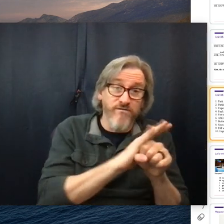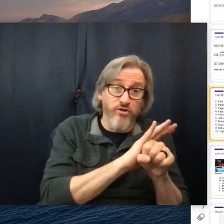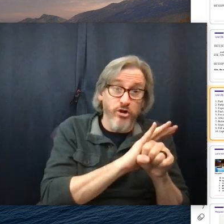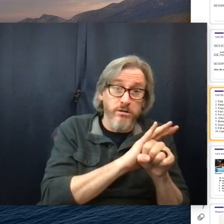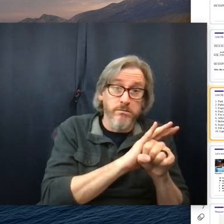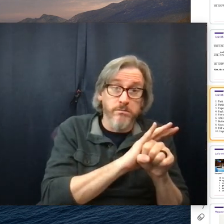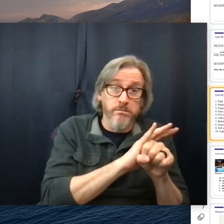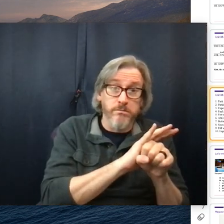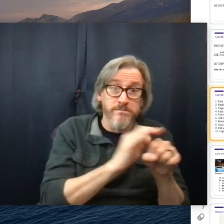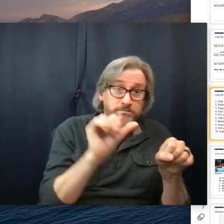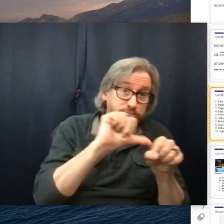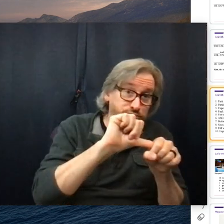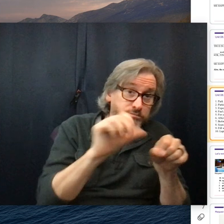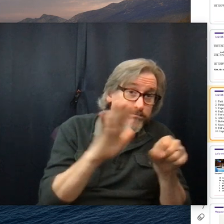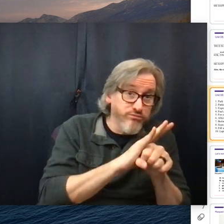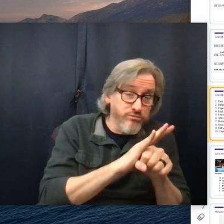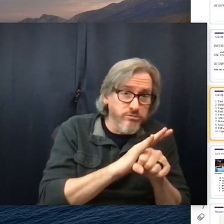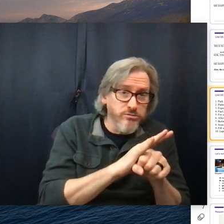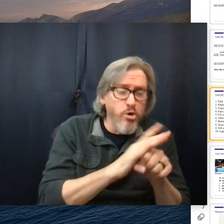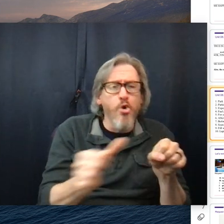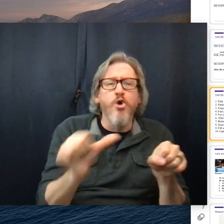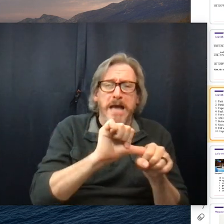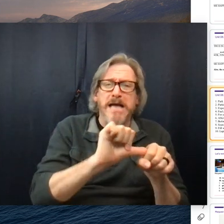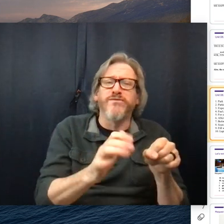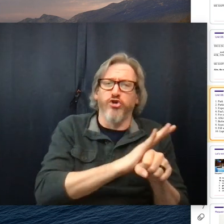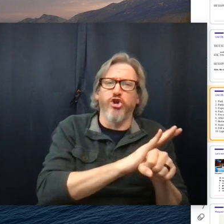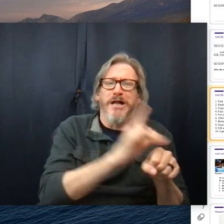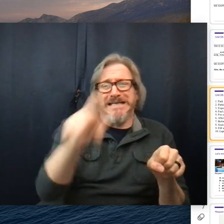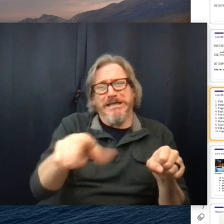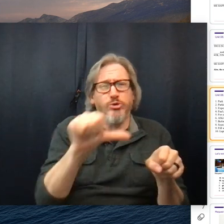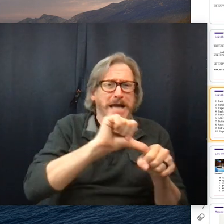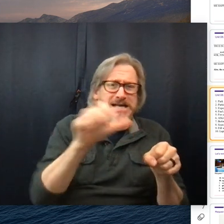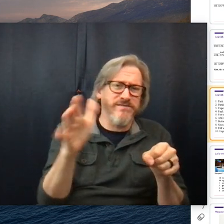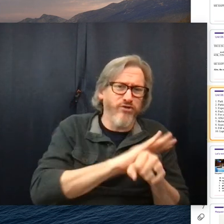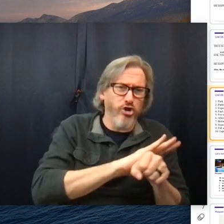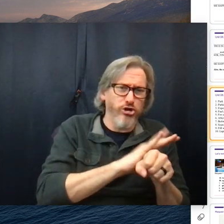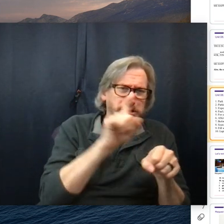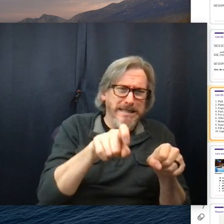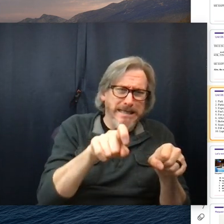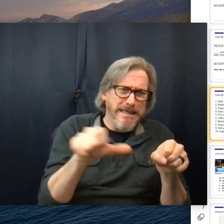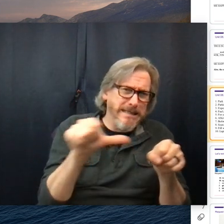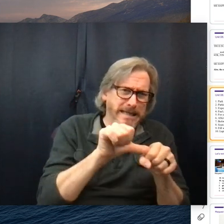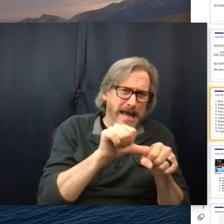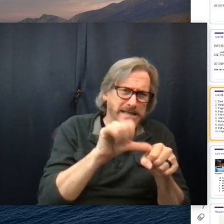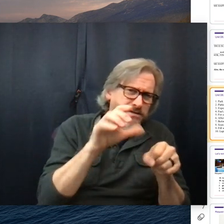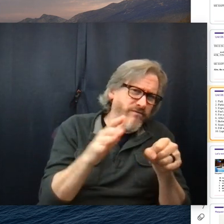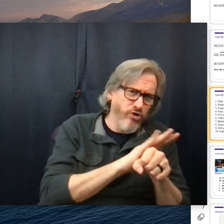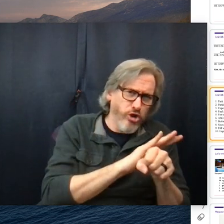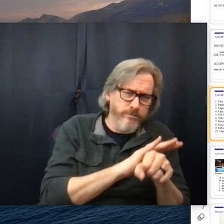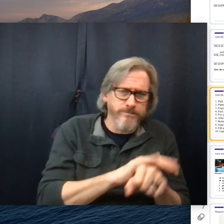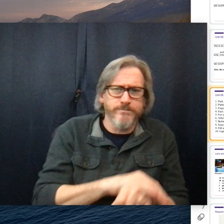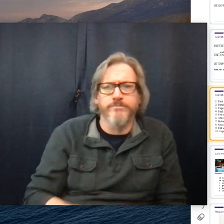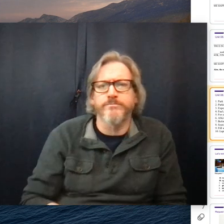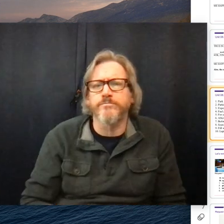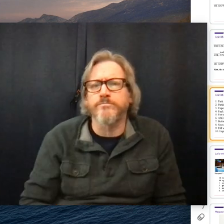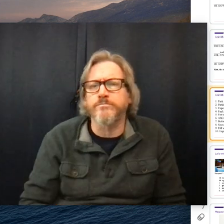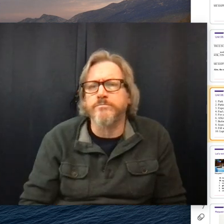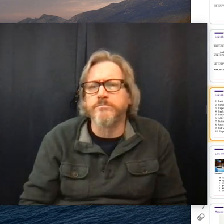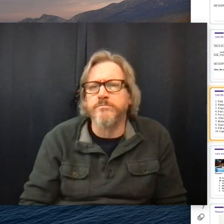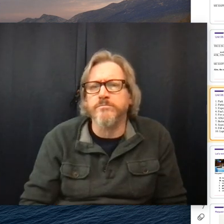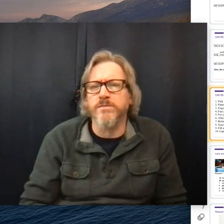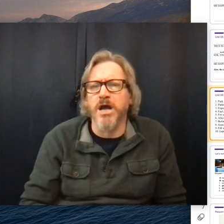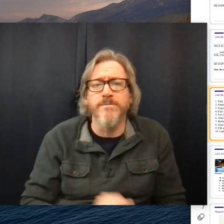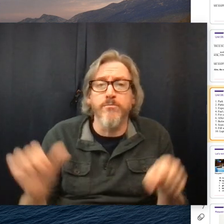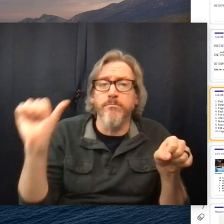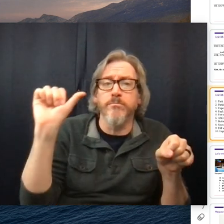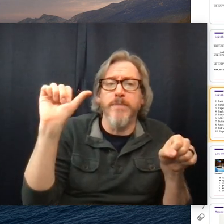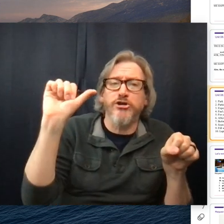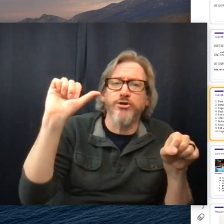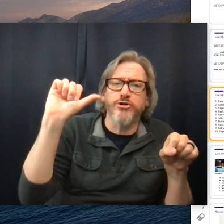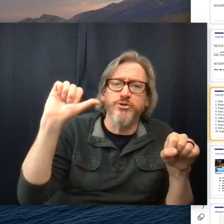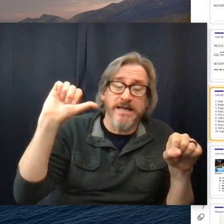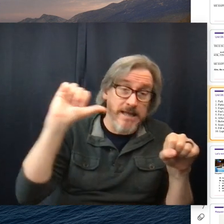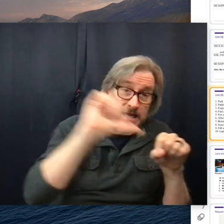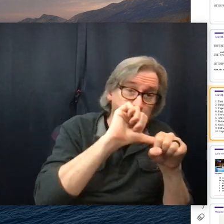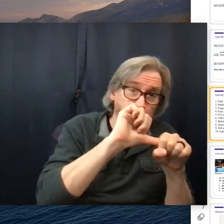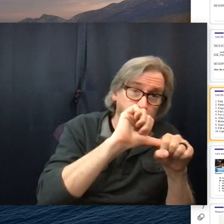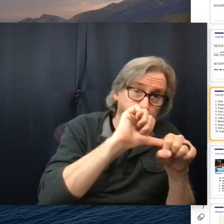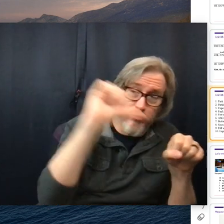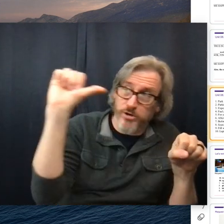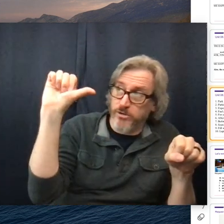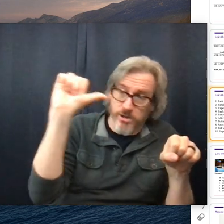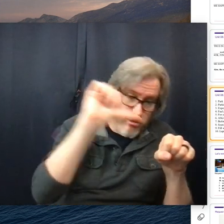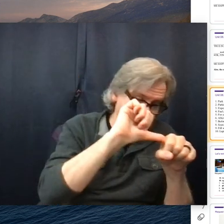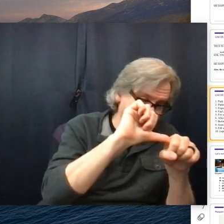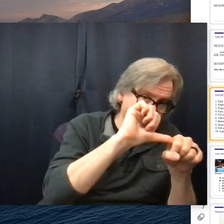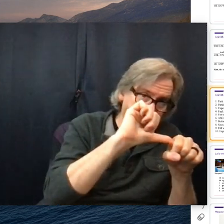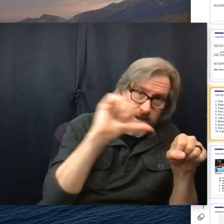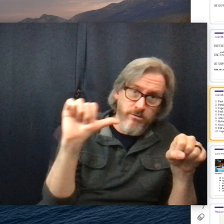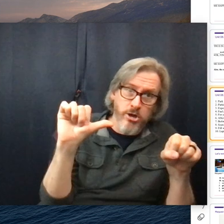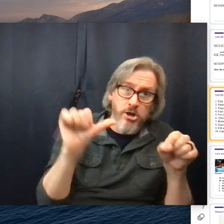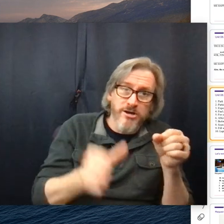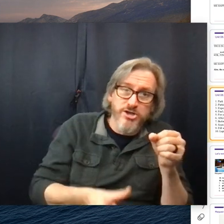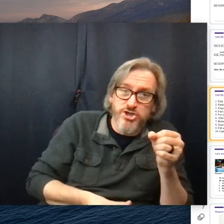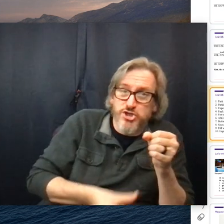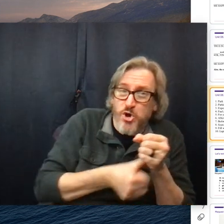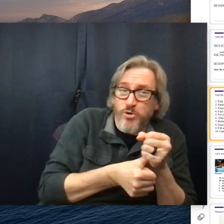full need to gas full gas full of make sure you're doing it like you put the pump in don't